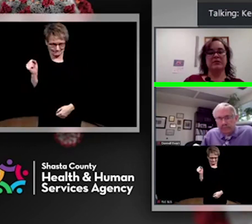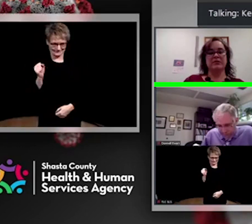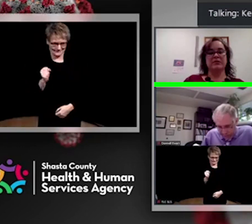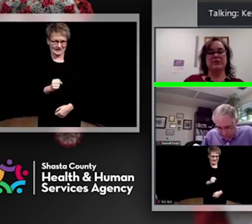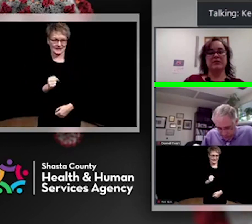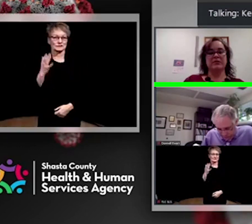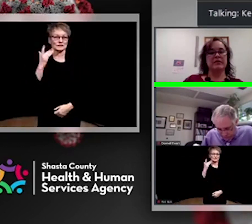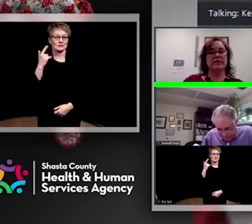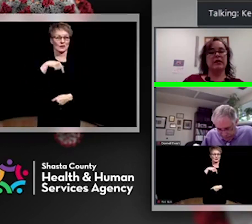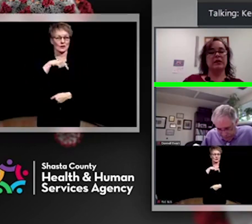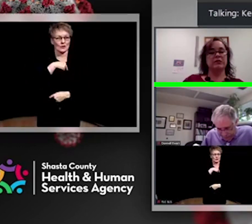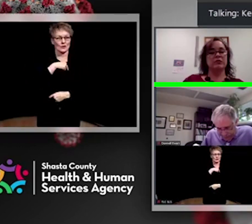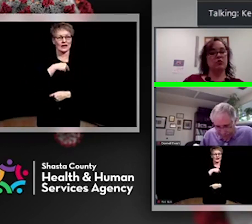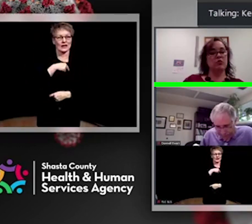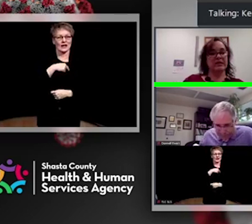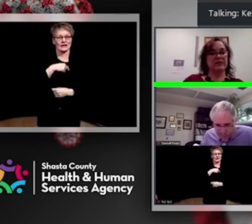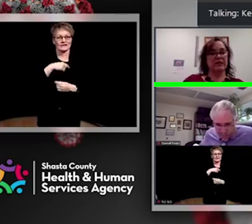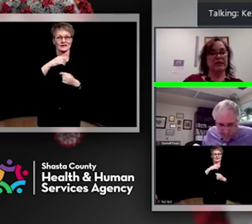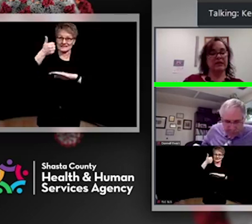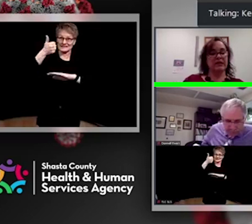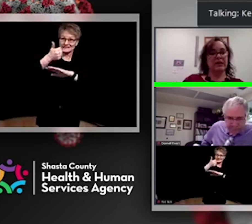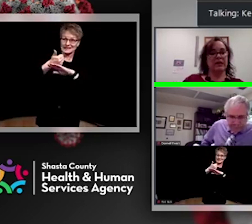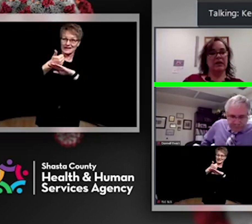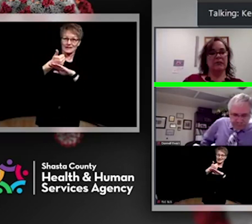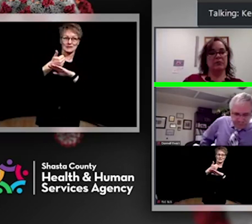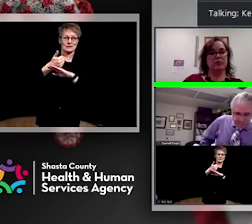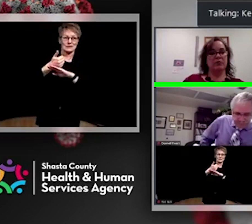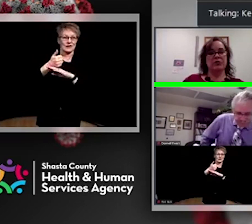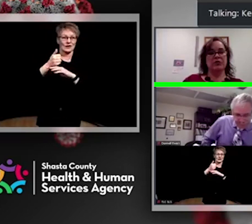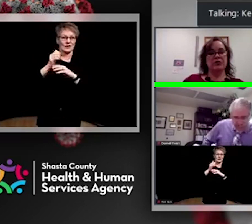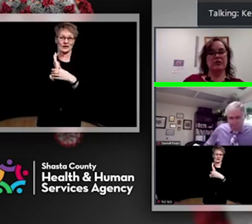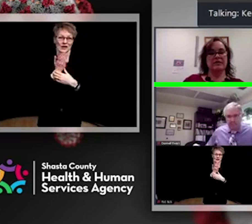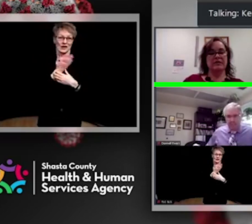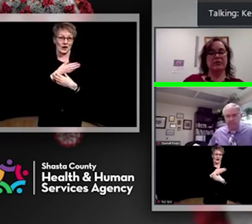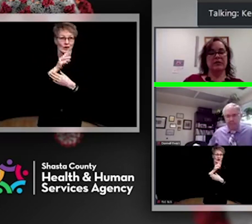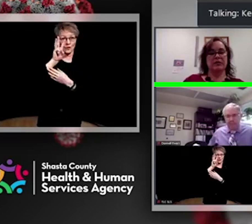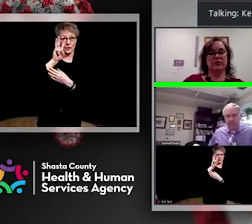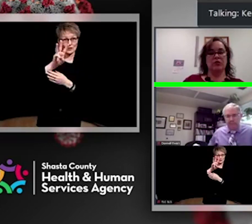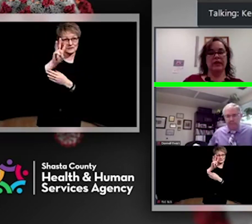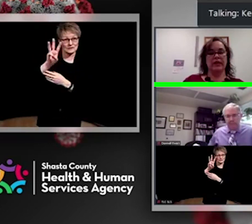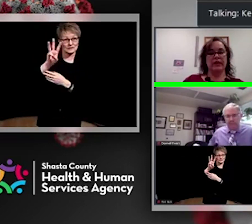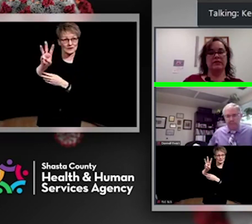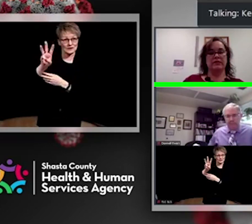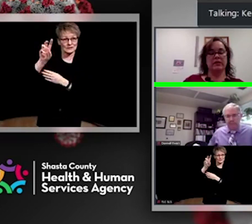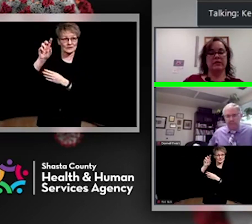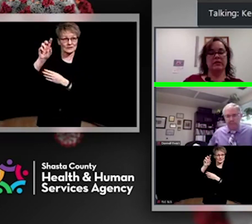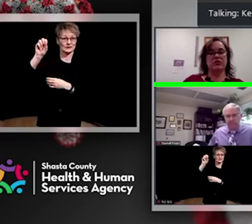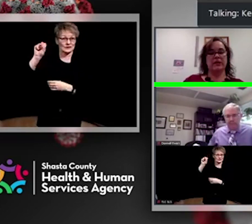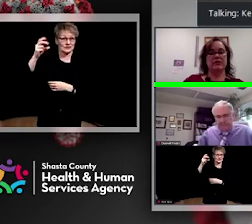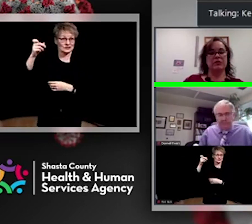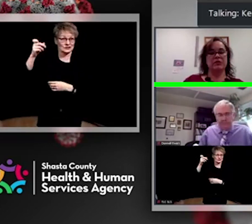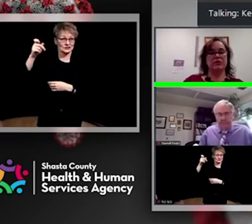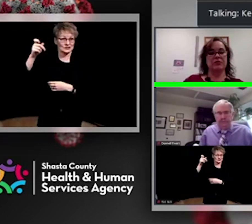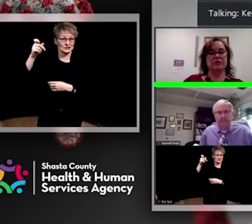celebrate the holidays a little bit more safely. You can go to ShastaReady.org and check out some